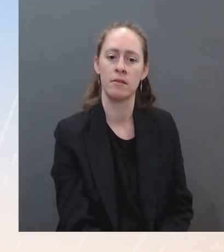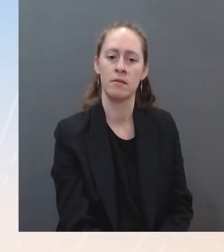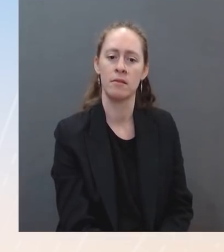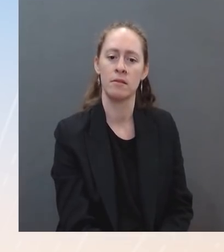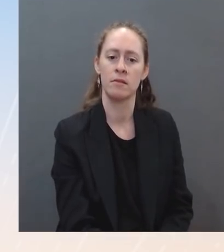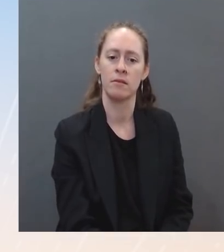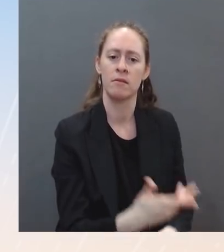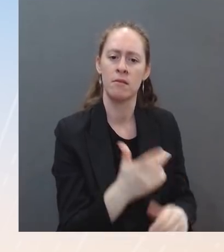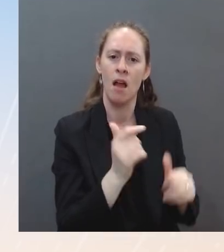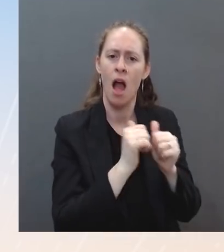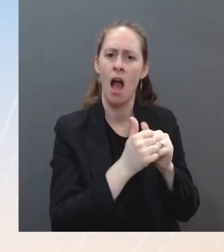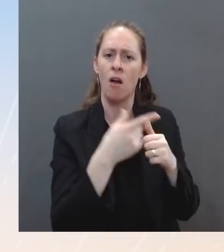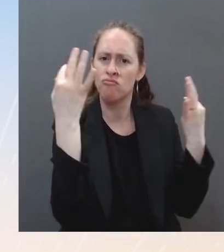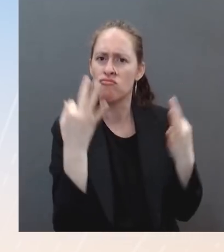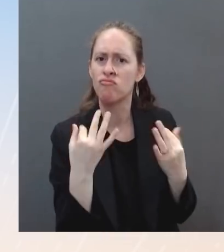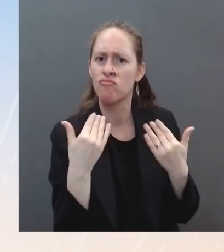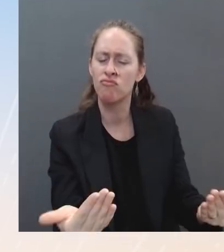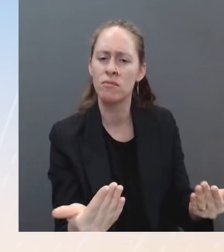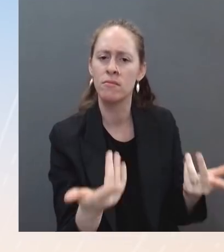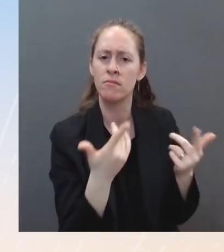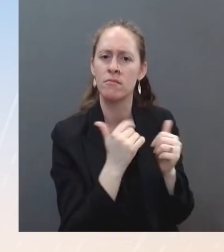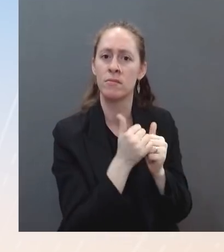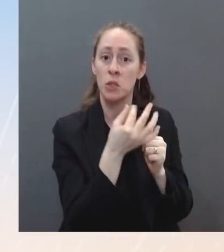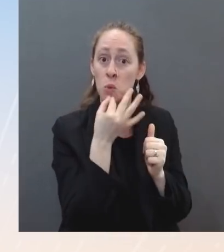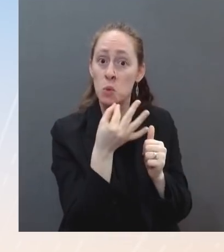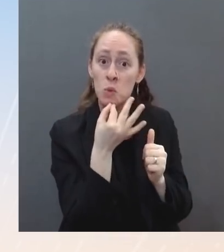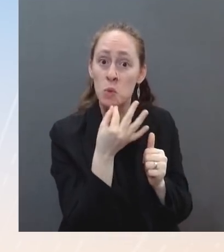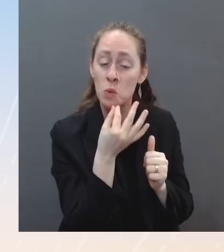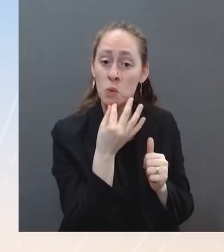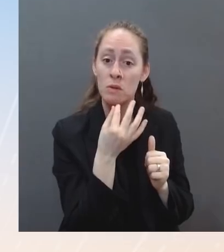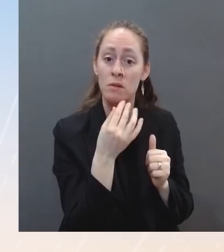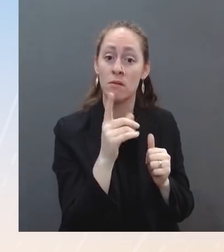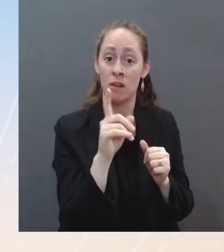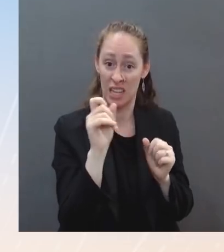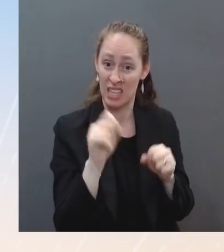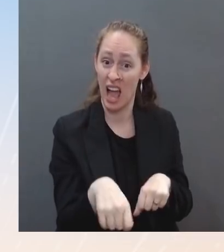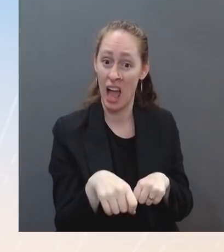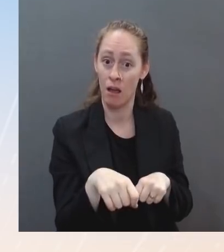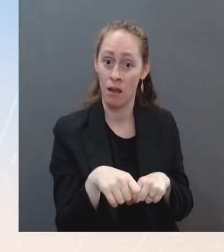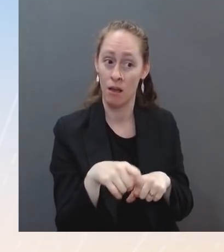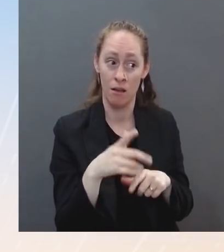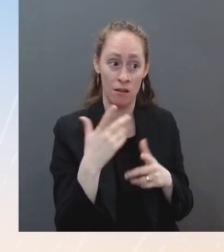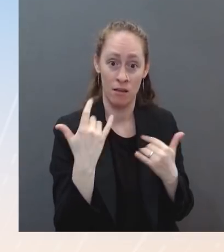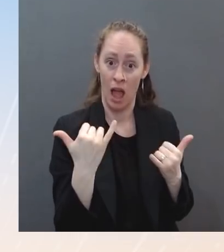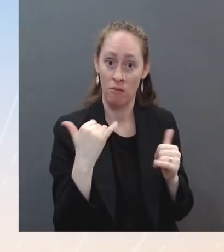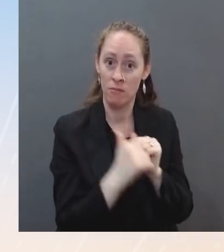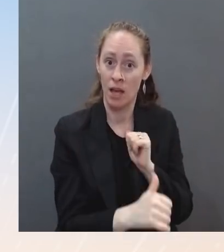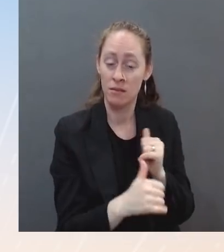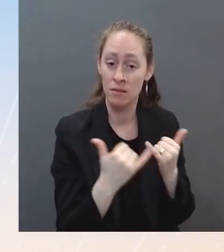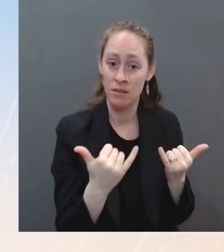right now with midterms coming up in the fall? Ms. Bedingfield: Well, you know, the proposal would actually build on the version